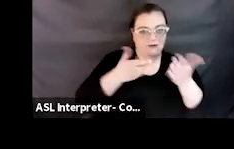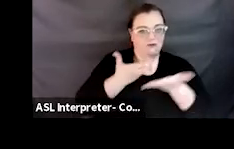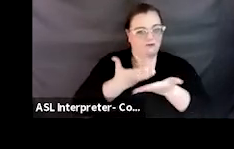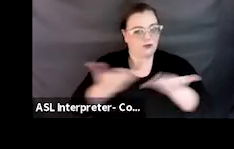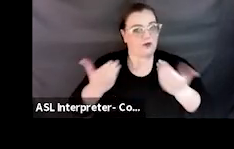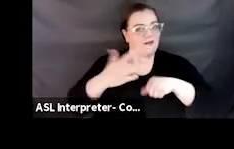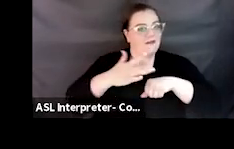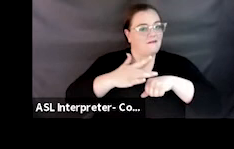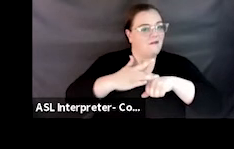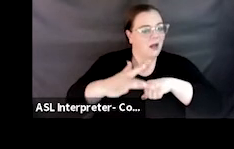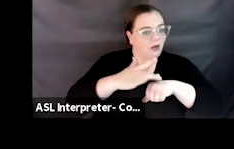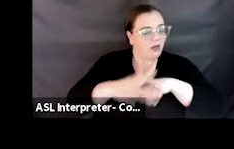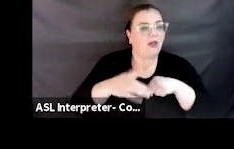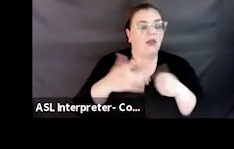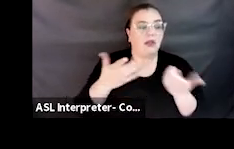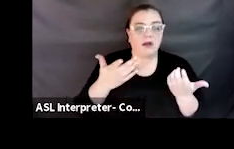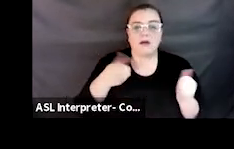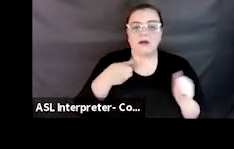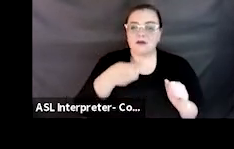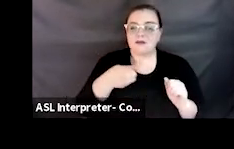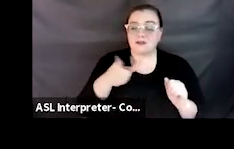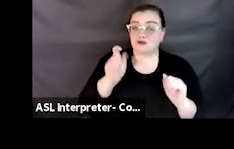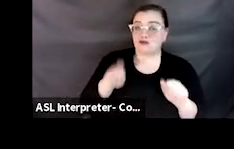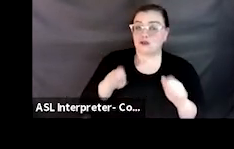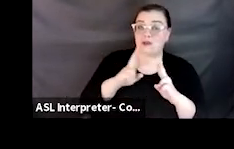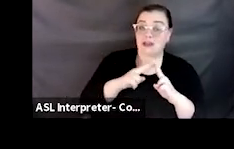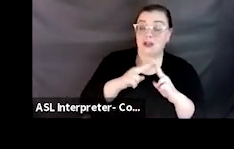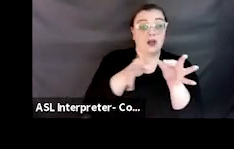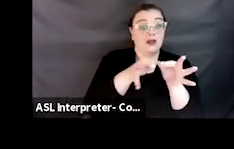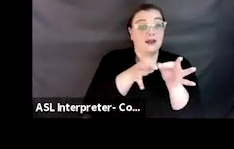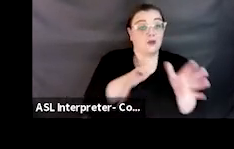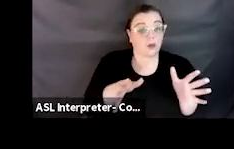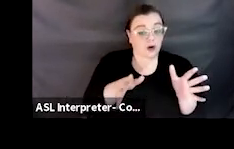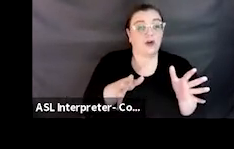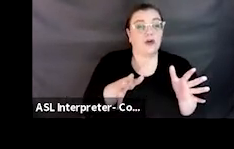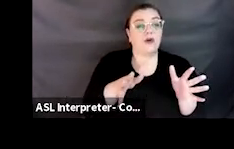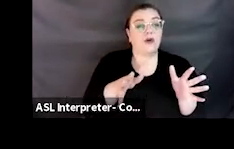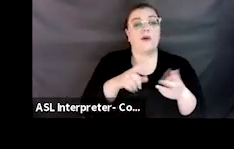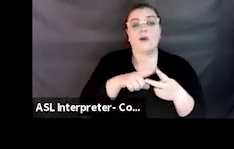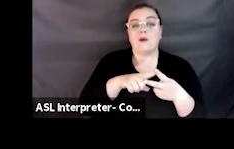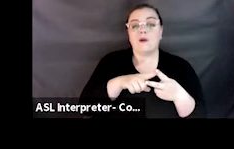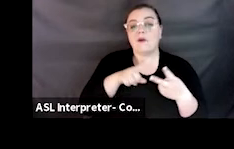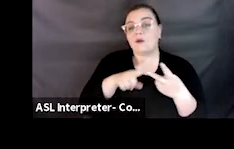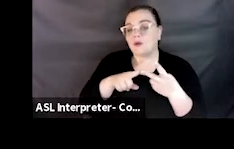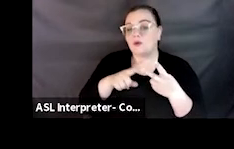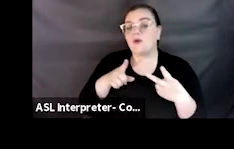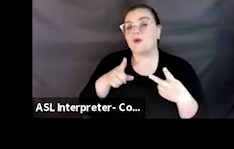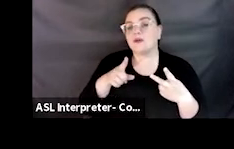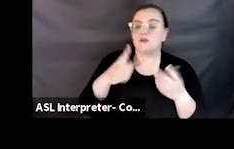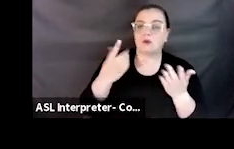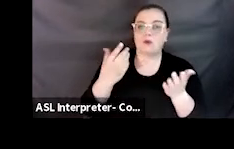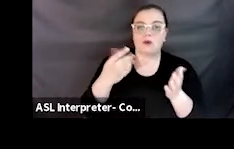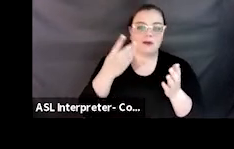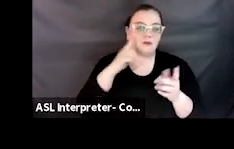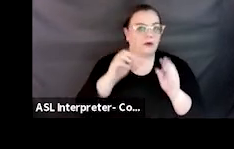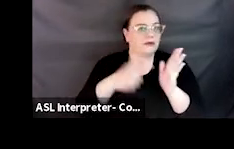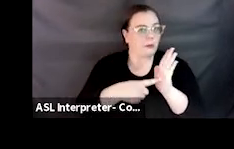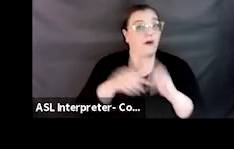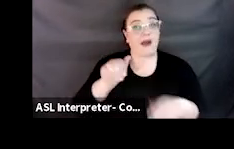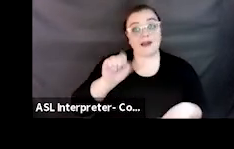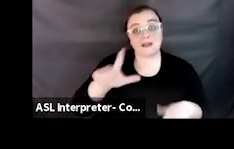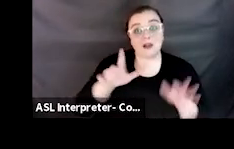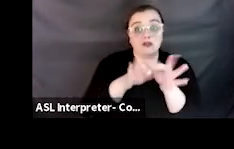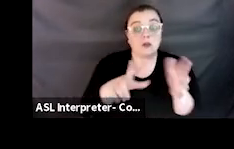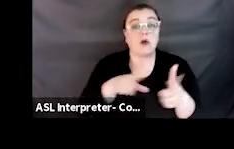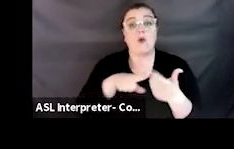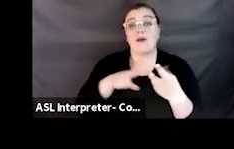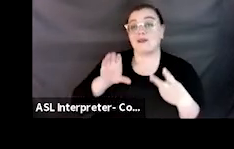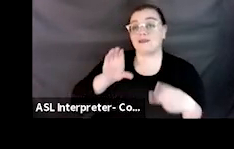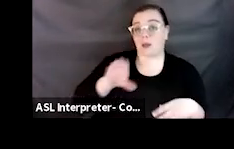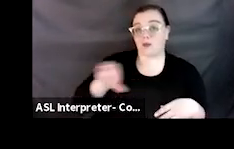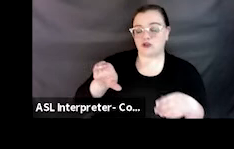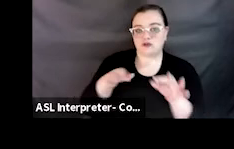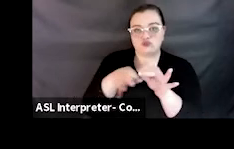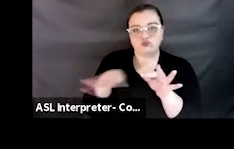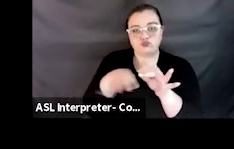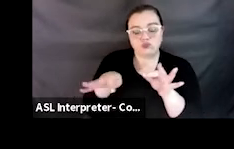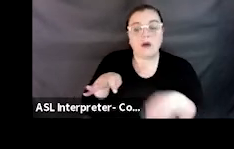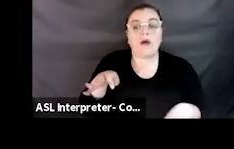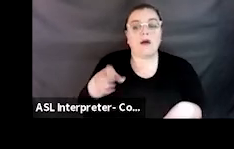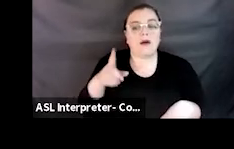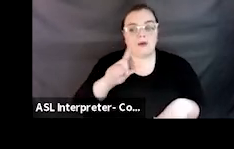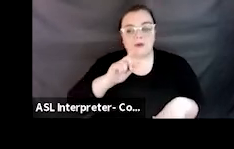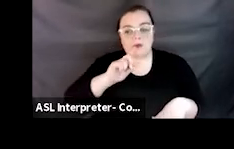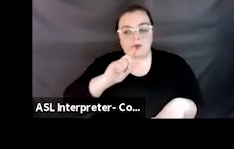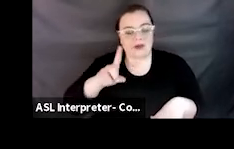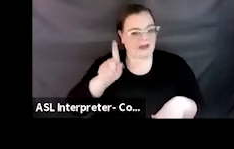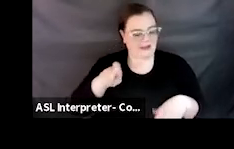Heidi Rosofsky: You need to ensure that you have resources that are available for either an interpreter or Captain when a request comes in for either an asl interpreter or some way of captioning.